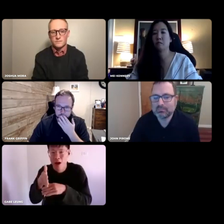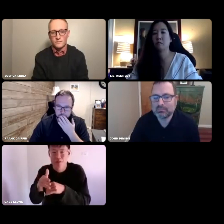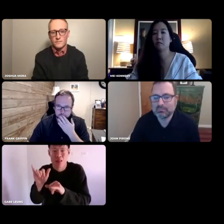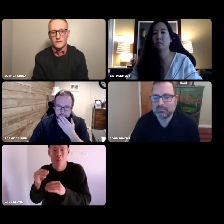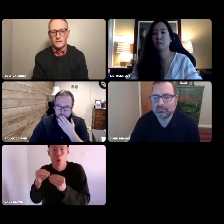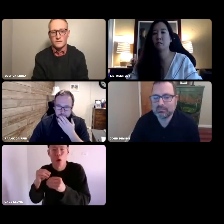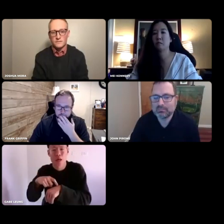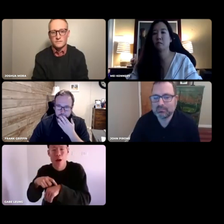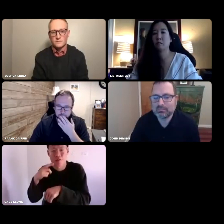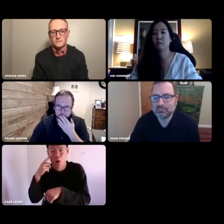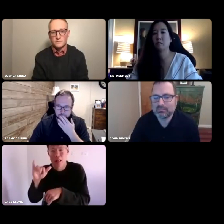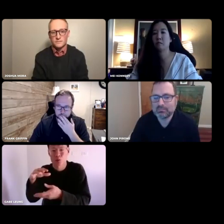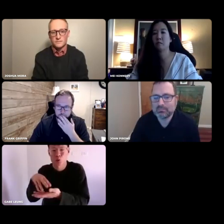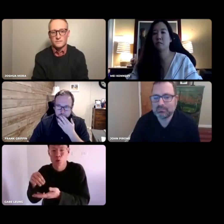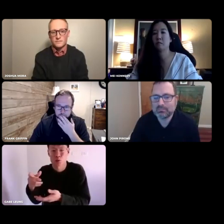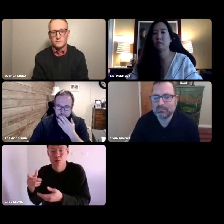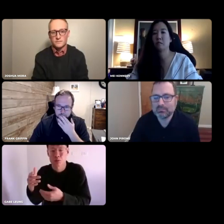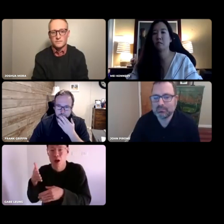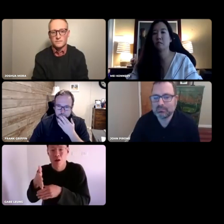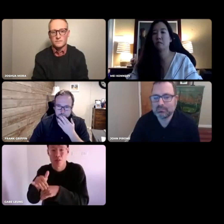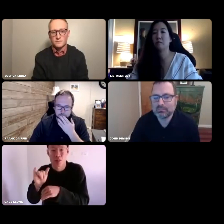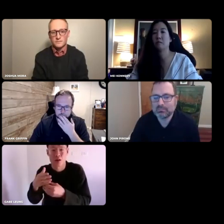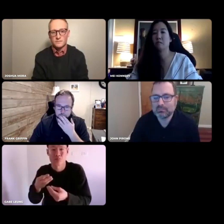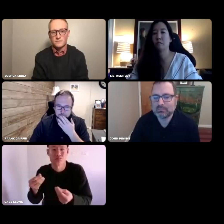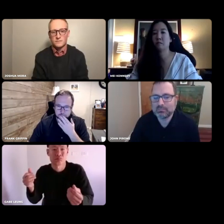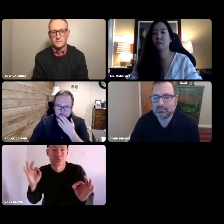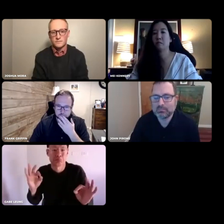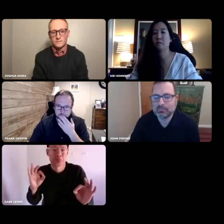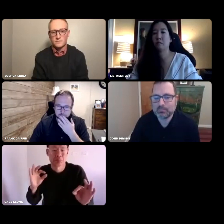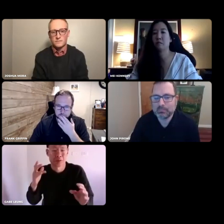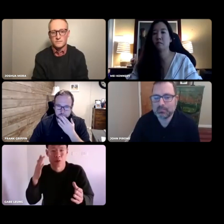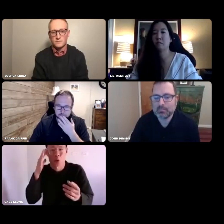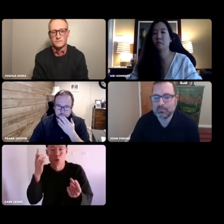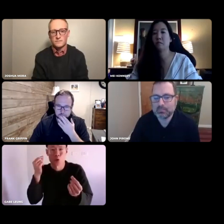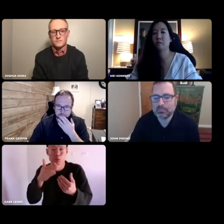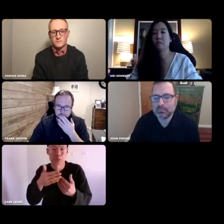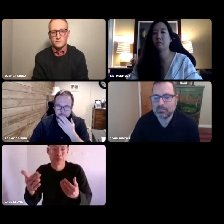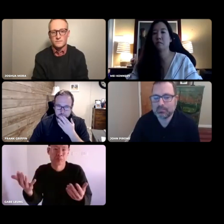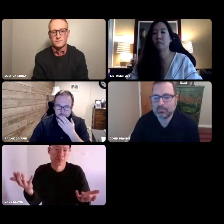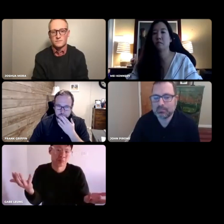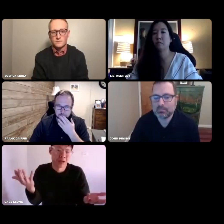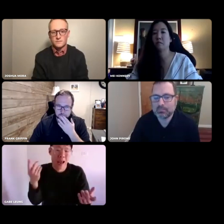You could reach out to them and support them, provide that support they need.